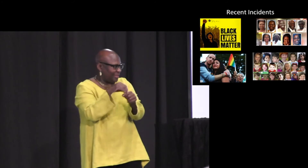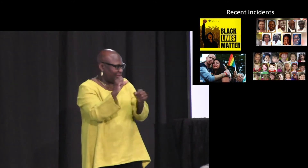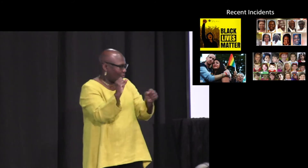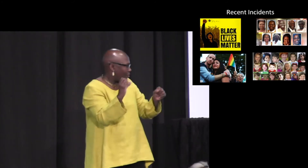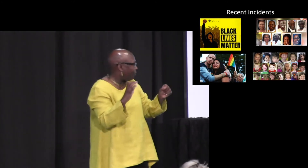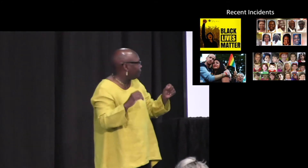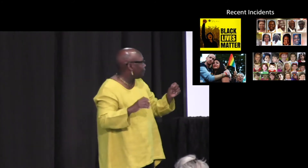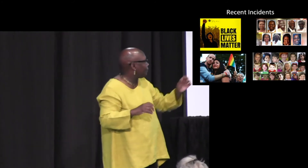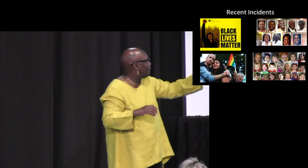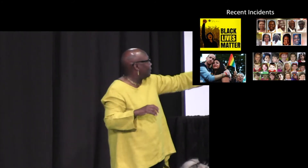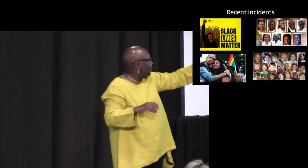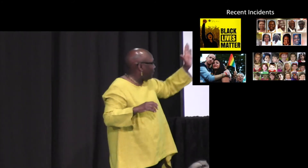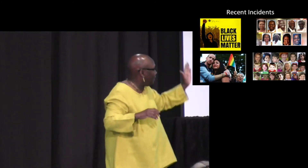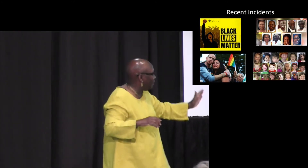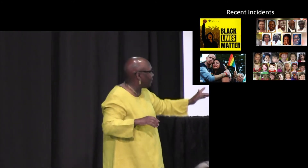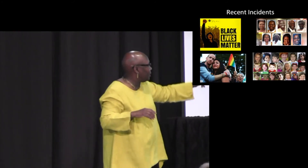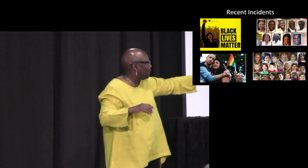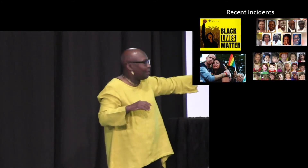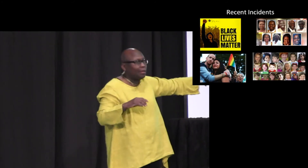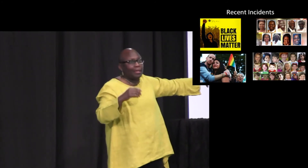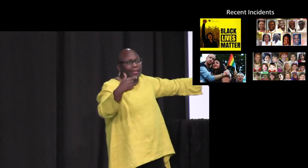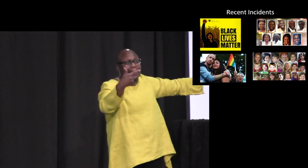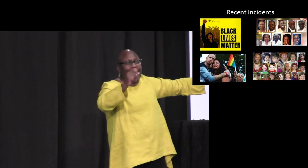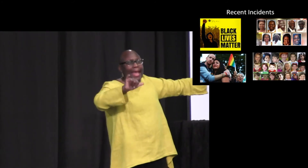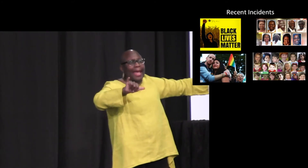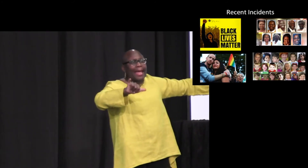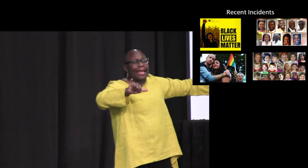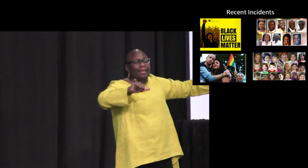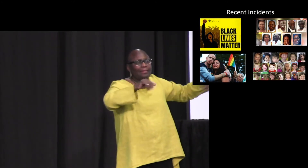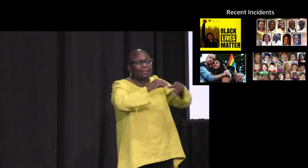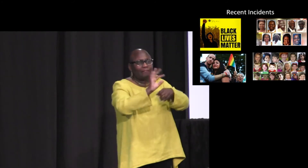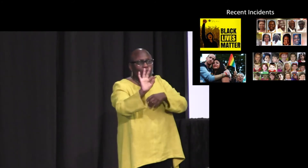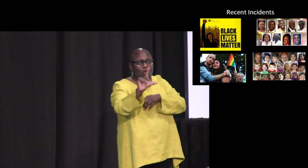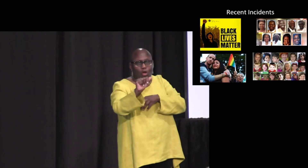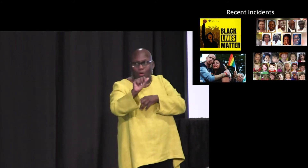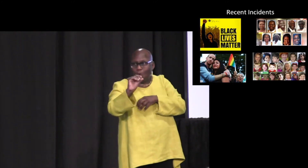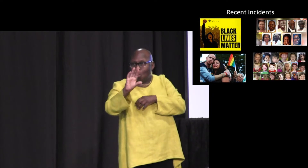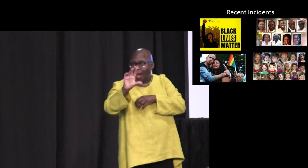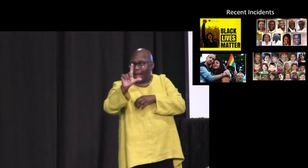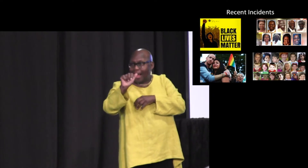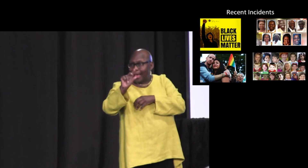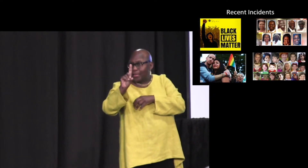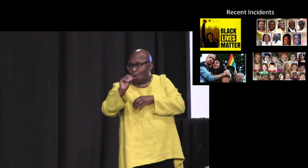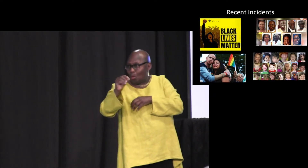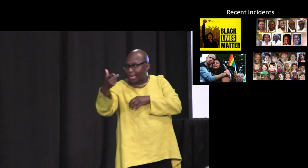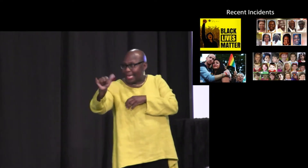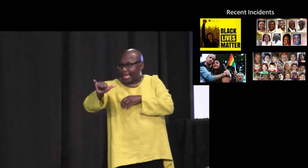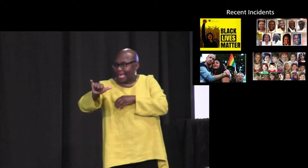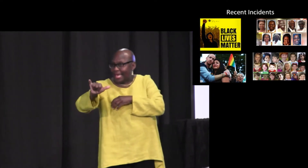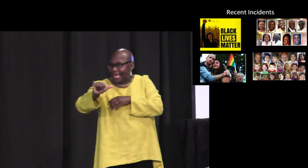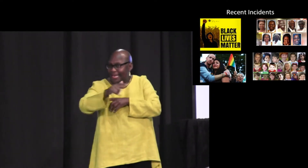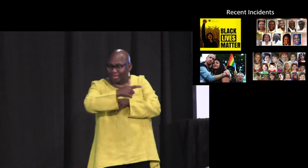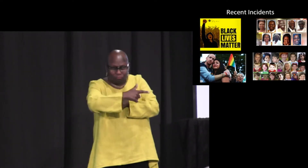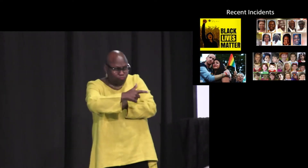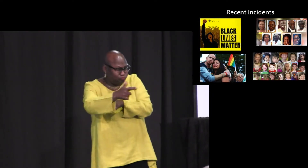relationship to critical pedagogy. Look at the Black Lives Matter movement,